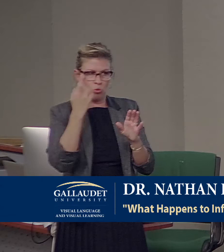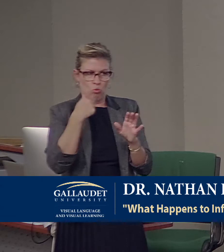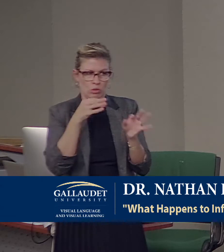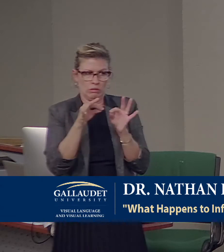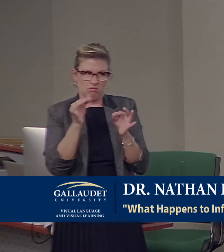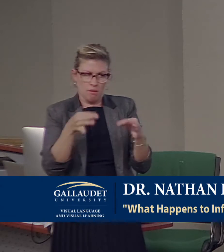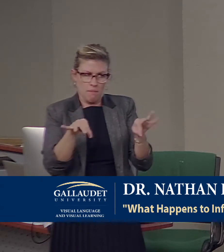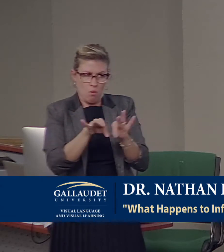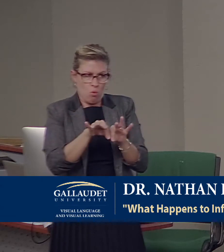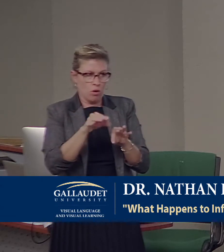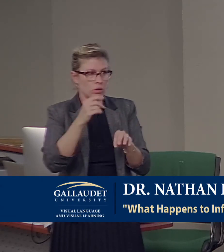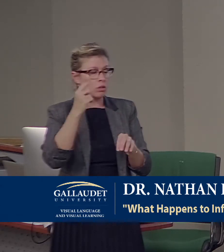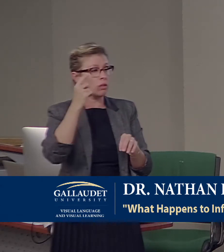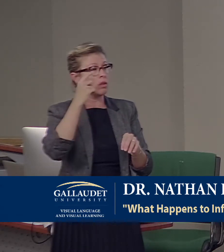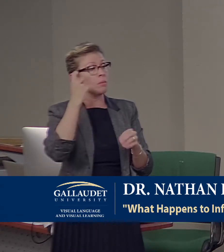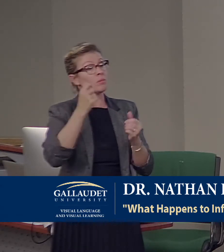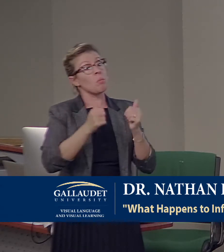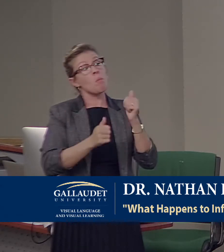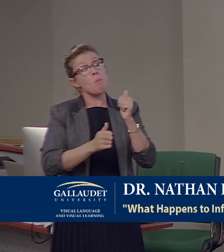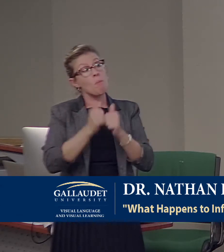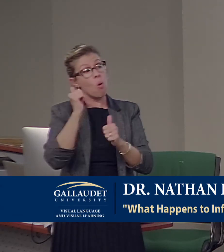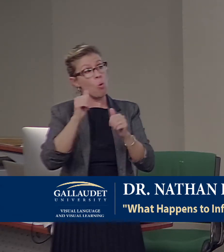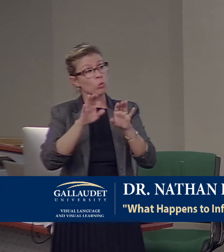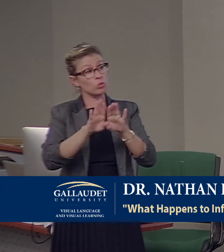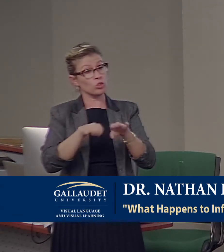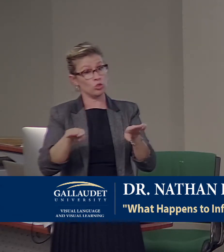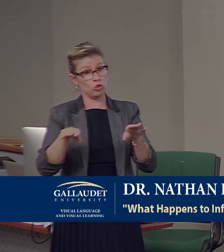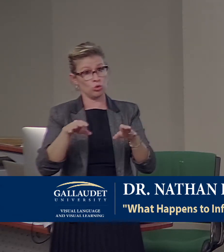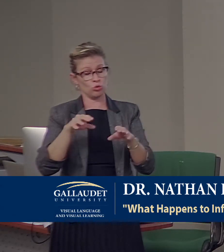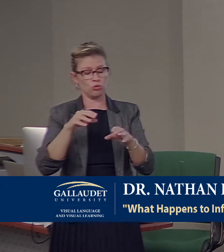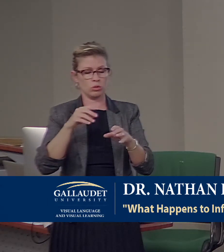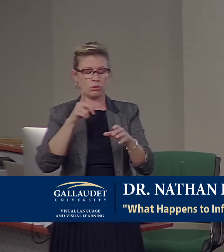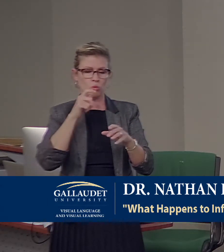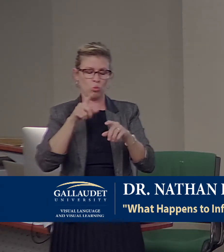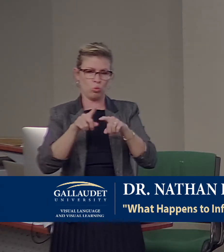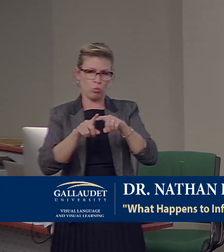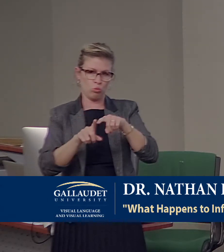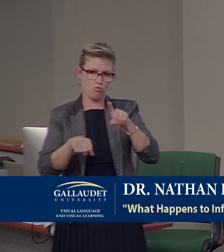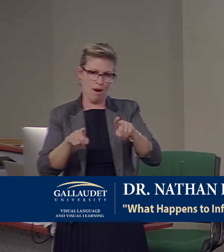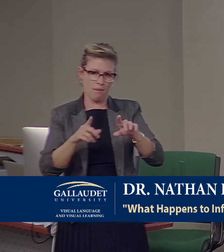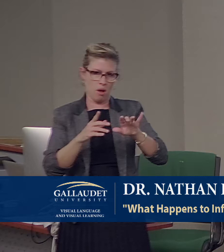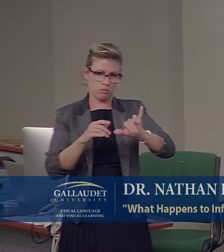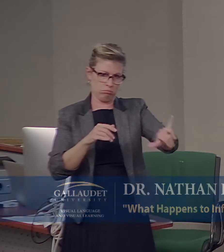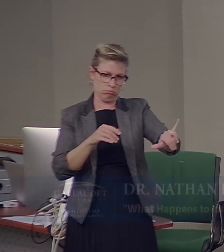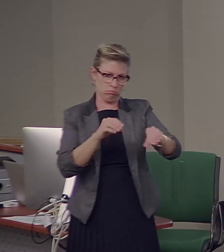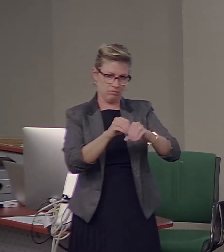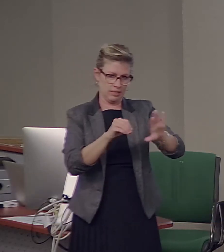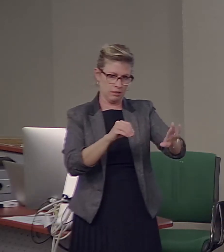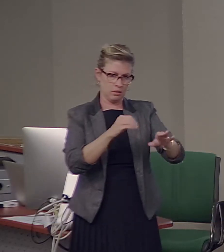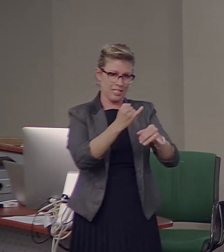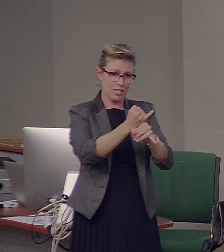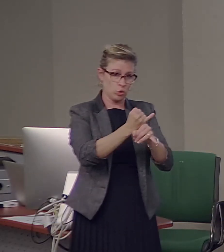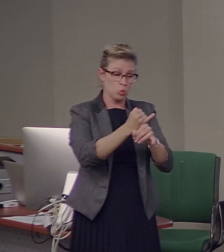Because most of the children who were randomized to remain in the institution were no longer